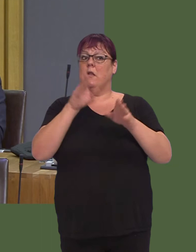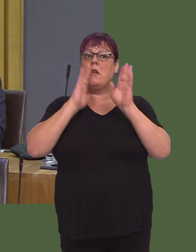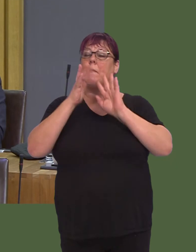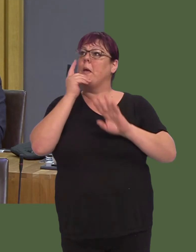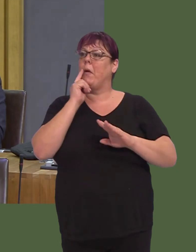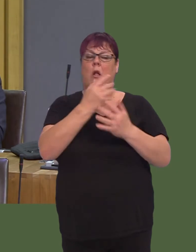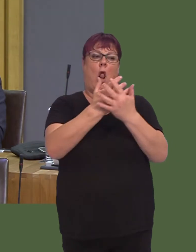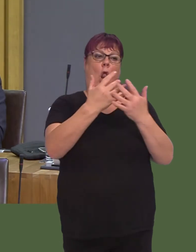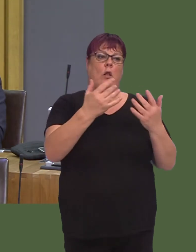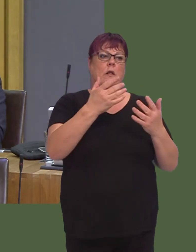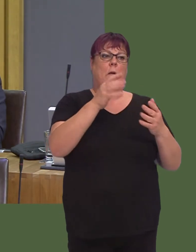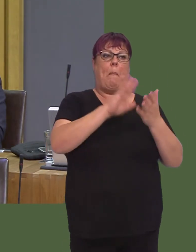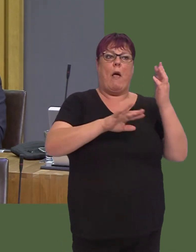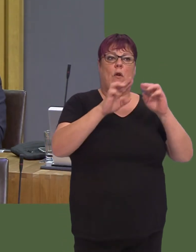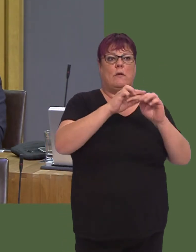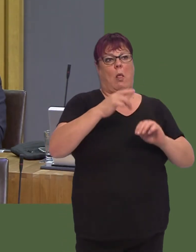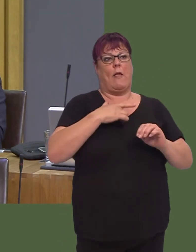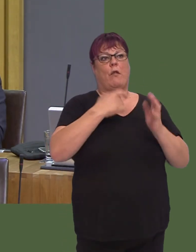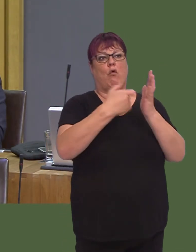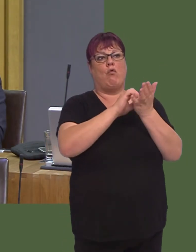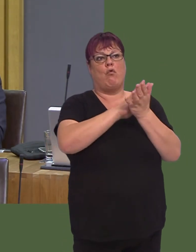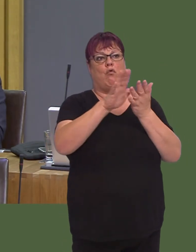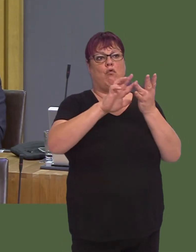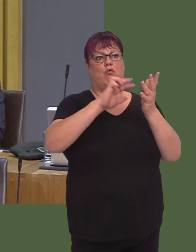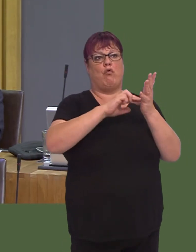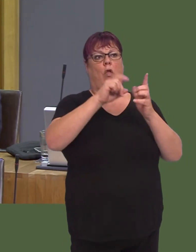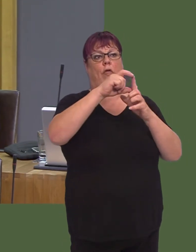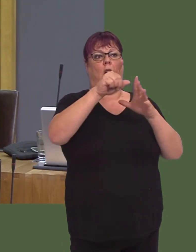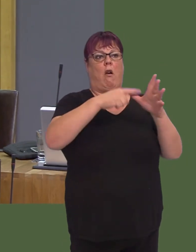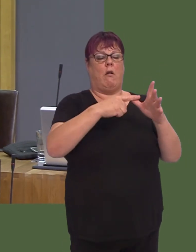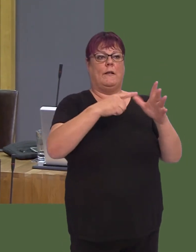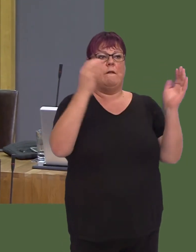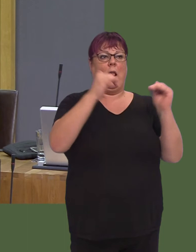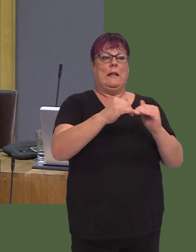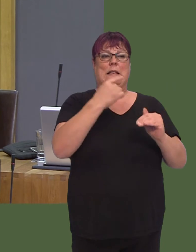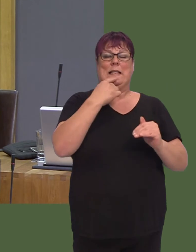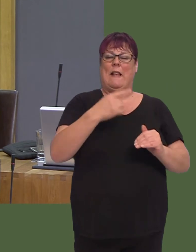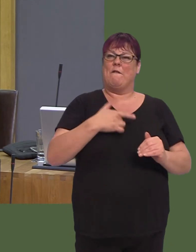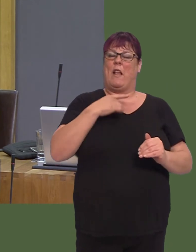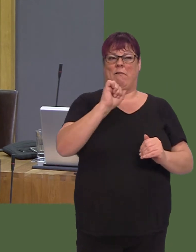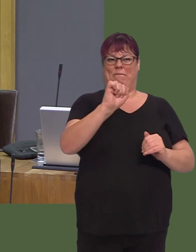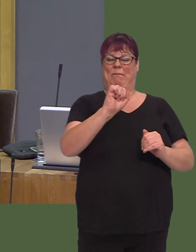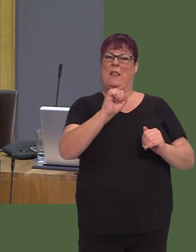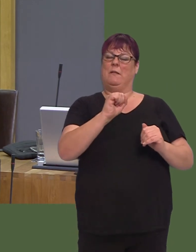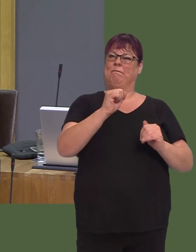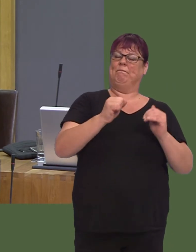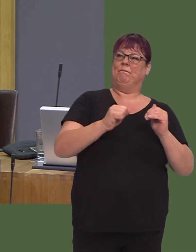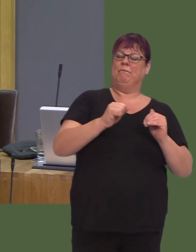with messages from parents in the Rhondda who feel that their children and teenagers have been let down by the system.